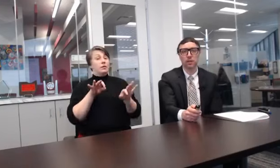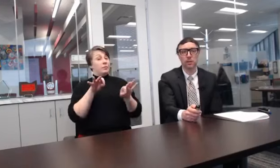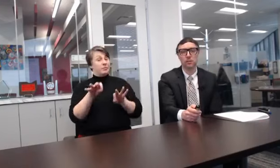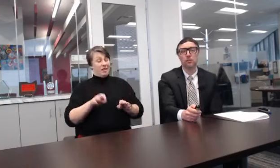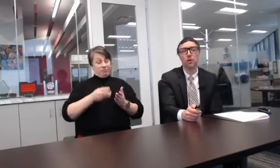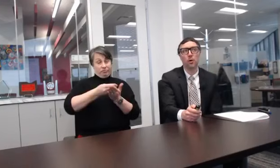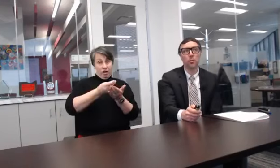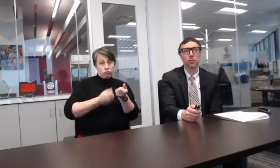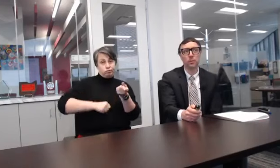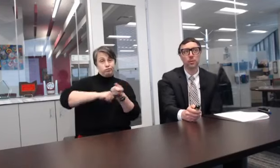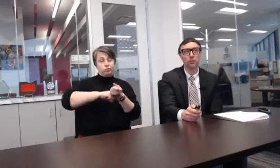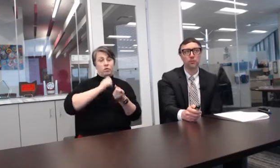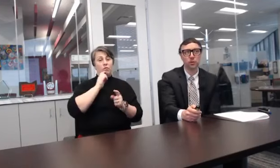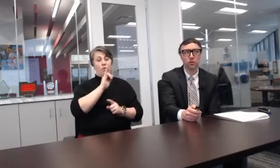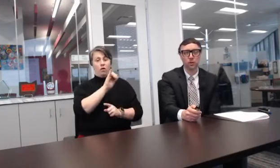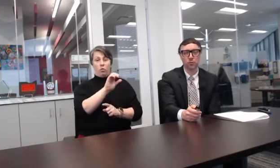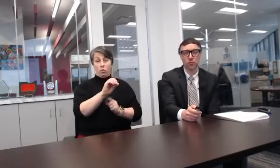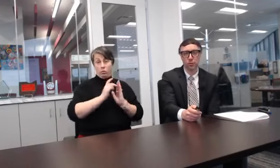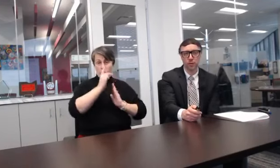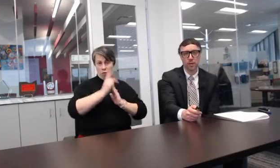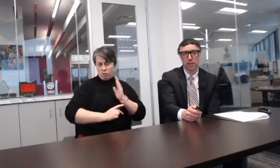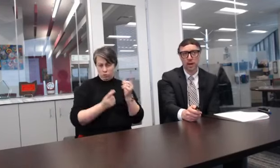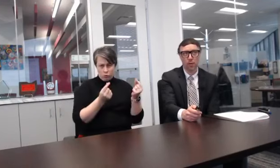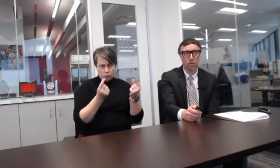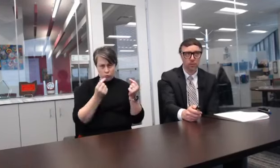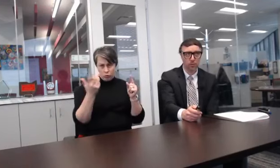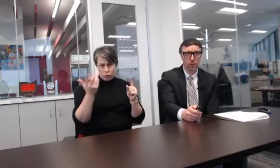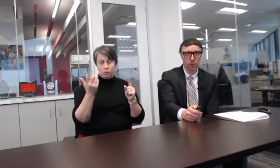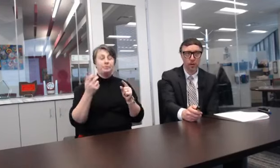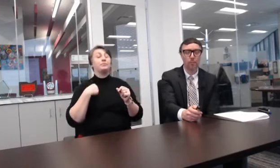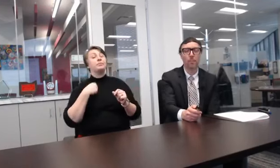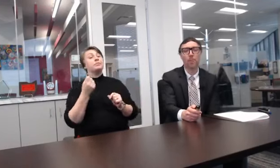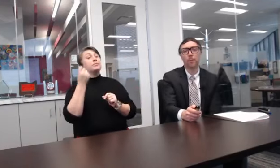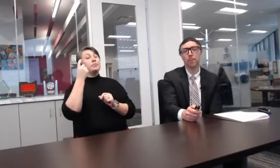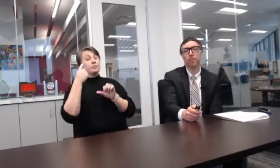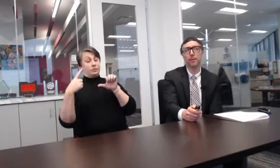is when someone's first enrolled in the IO Waiver program,